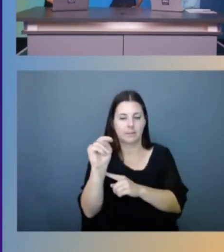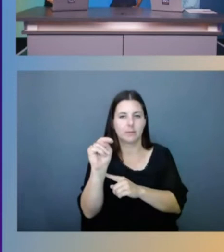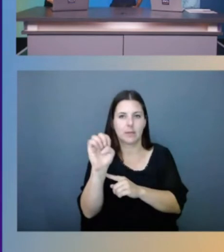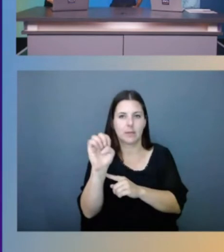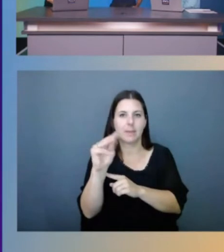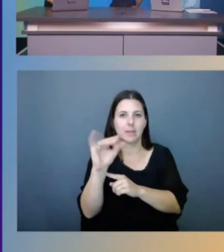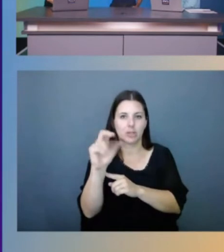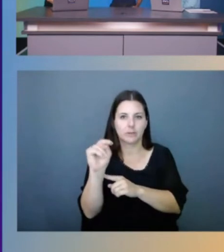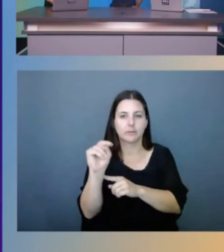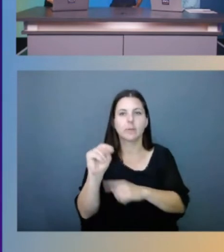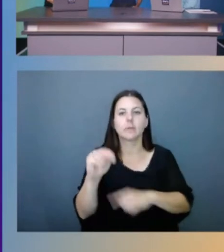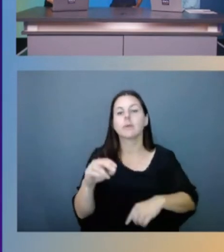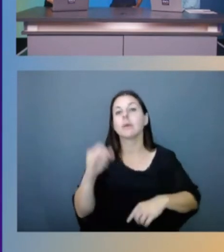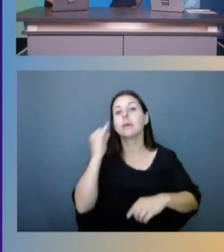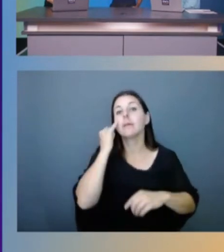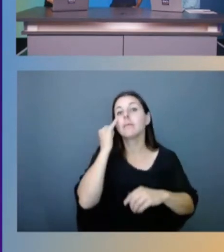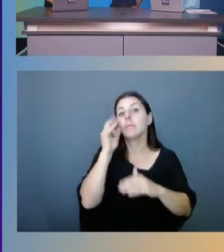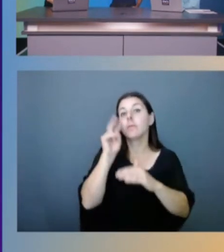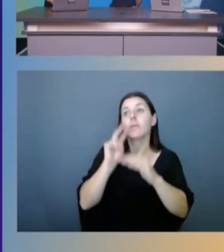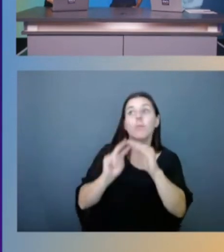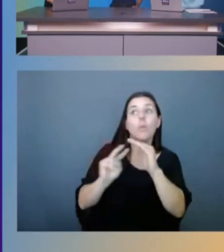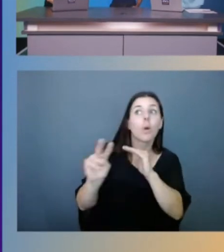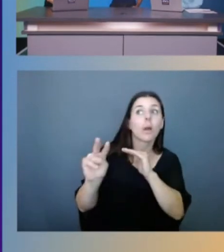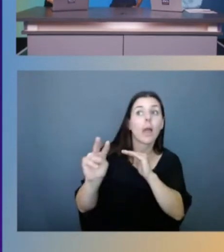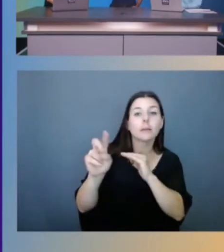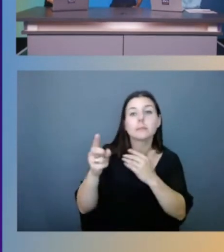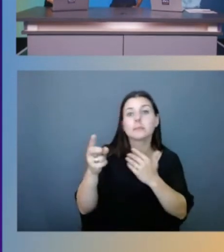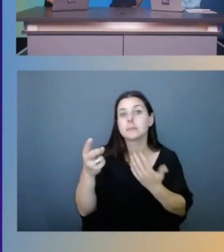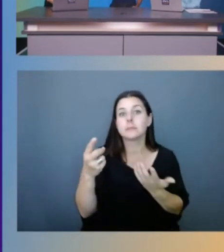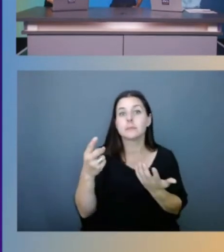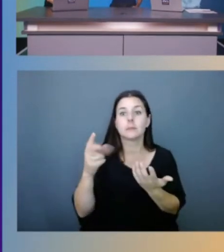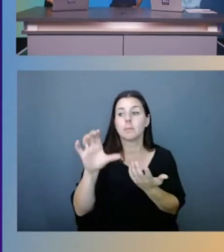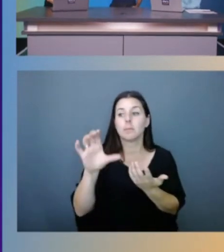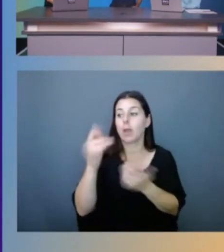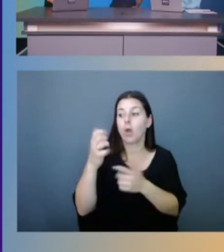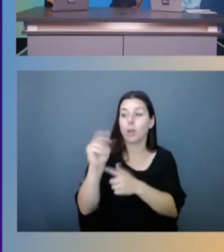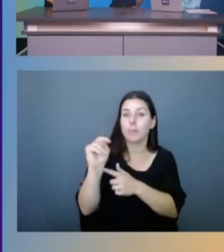It forecasts your carbon emissions based on your AWS usage,